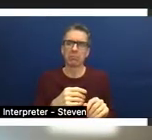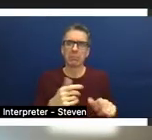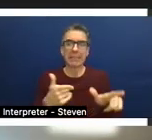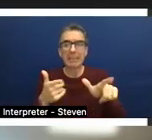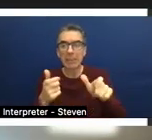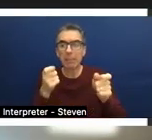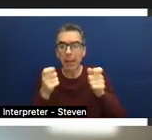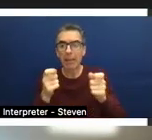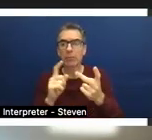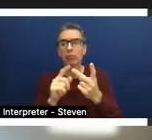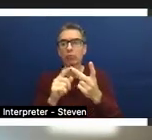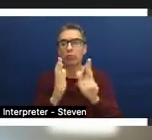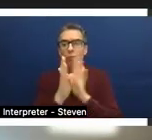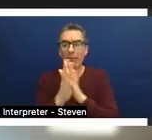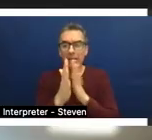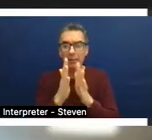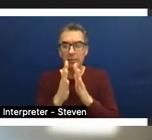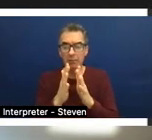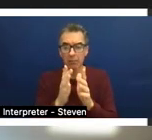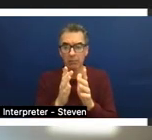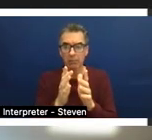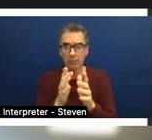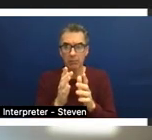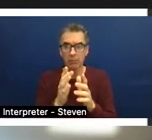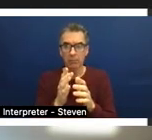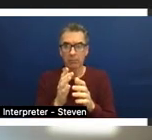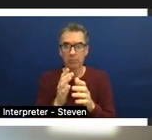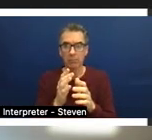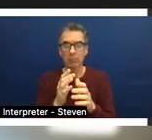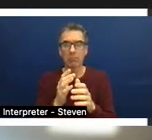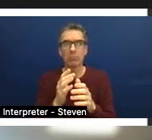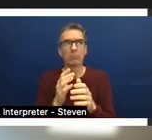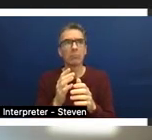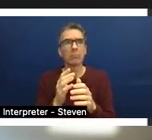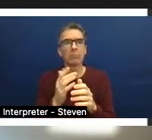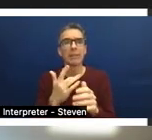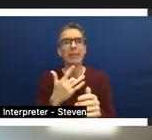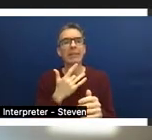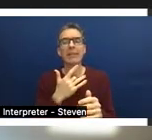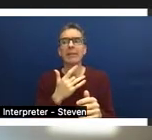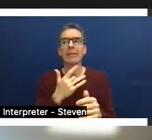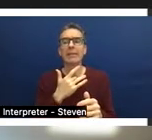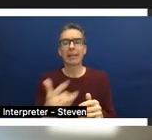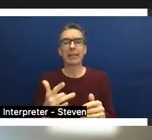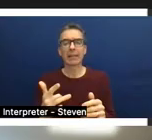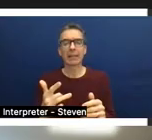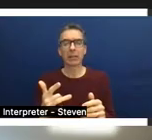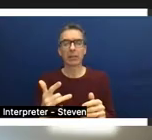and traffic going is generally speaking, raised things on arterials are really hard